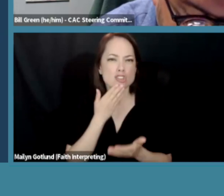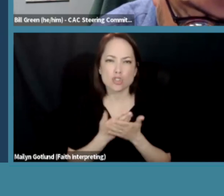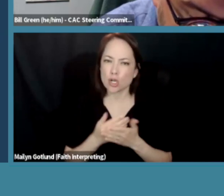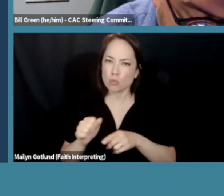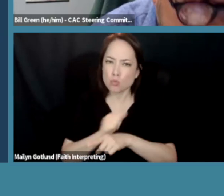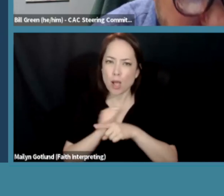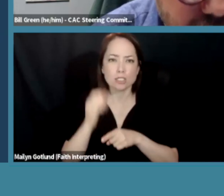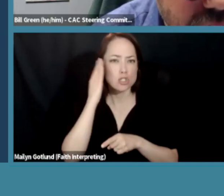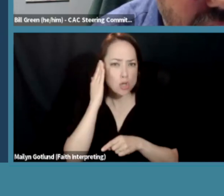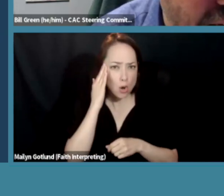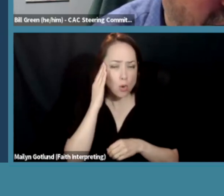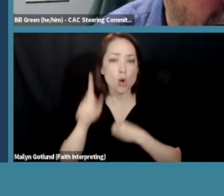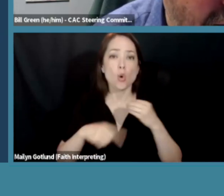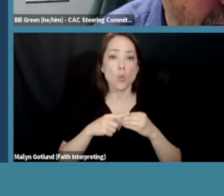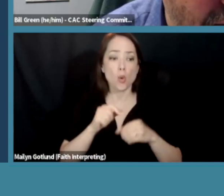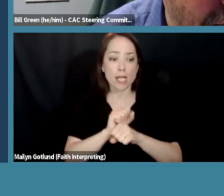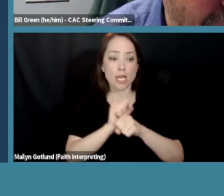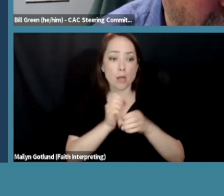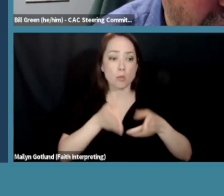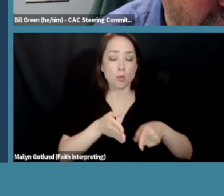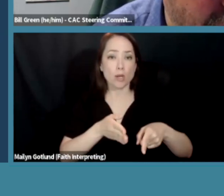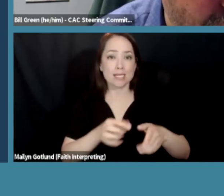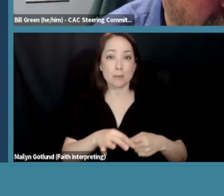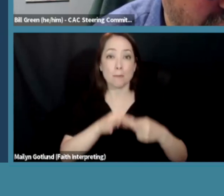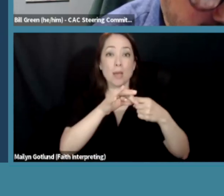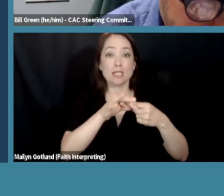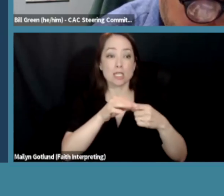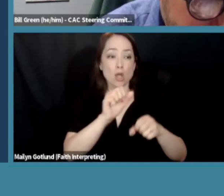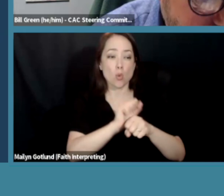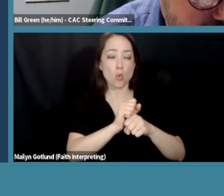when employees, especially our hourly employees or part-time staff,